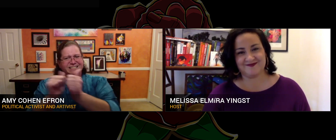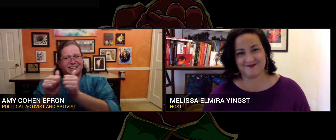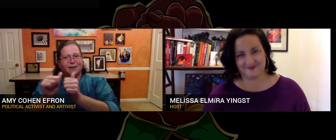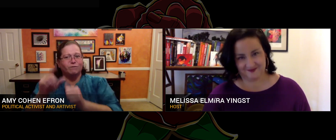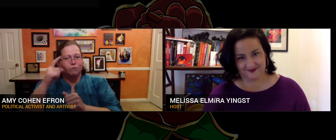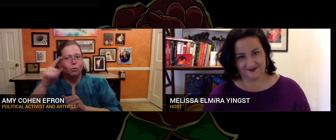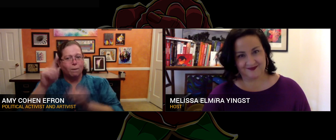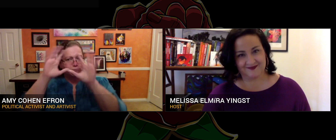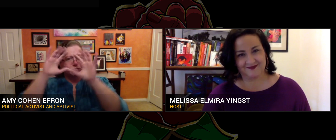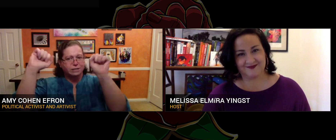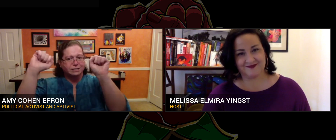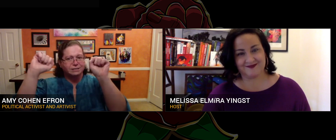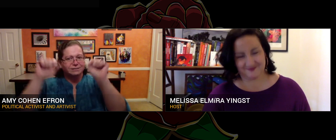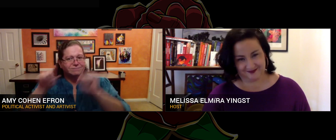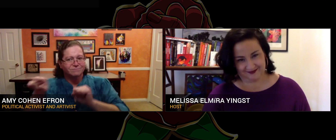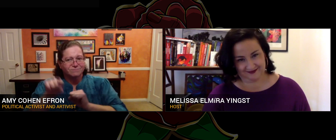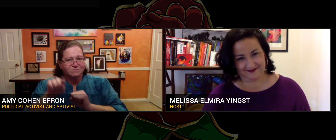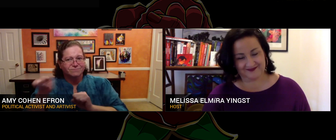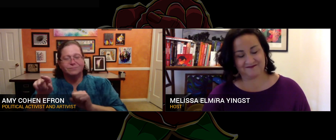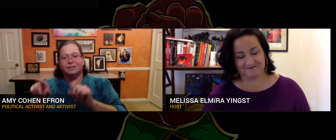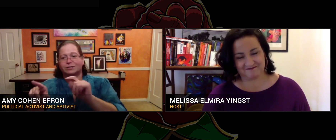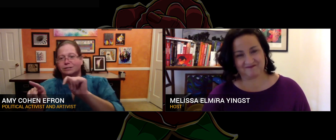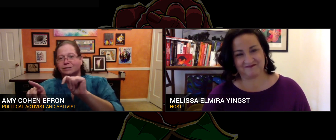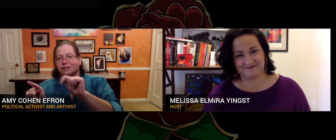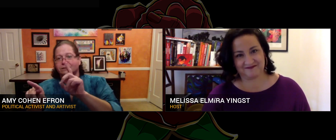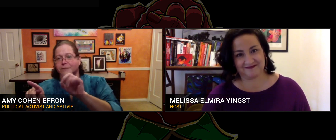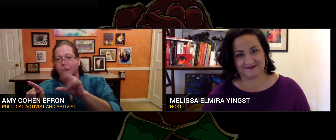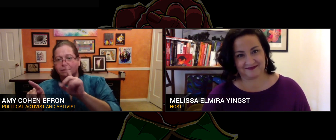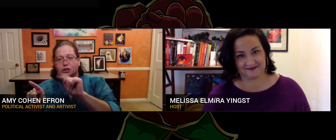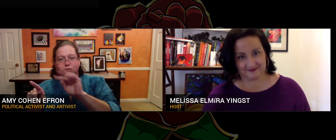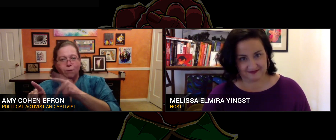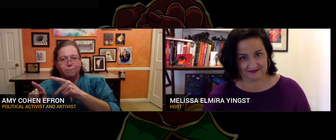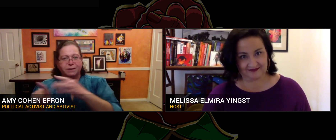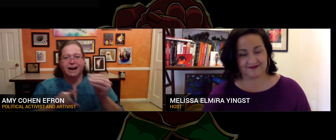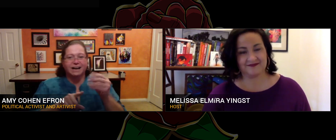The race was competitive for President between Donald Trump